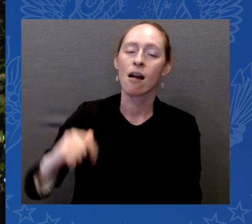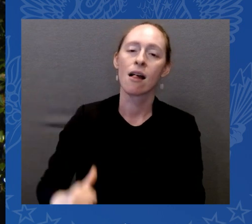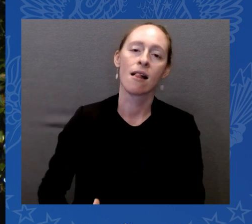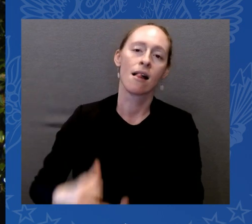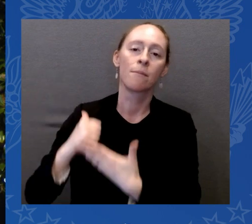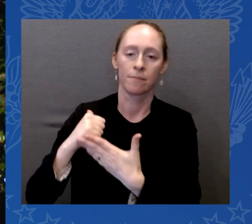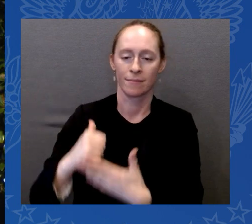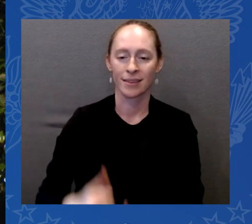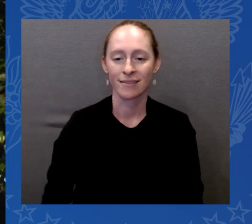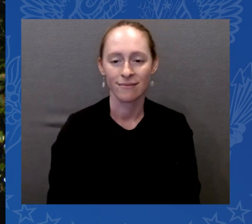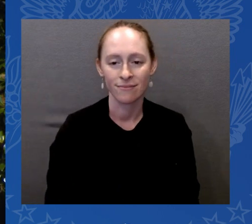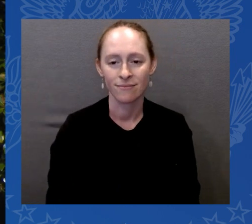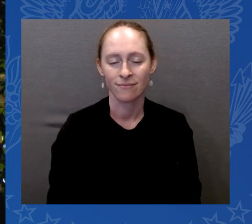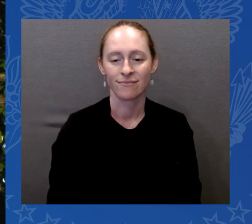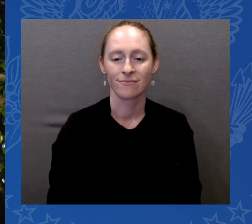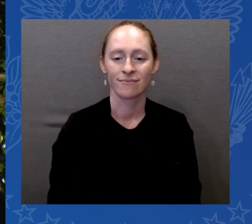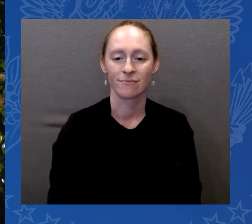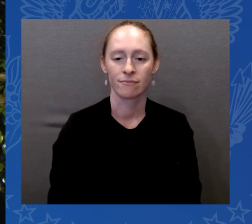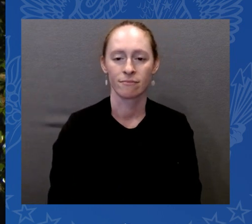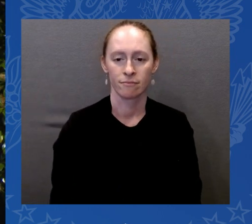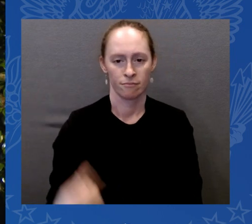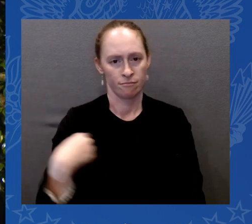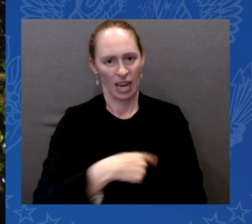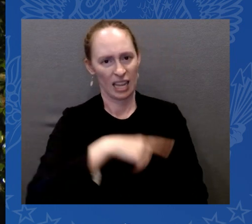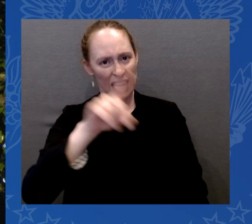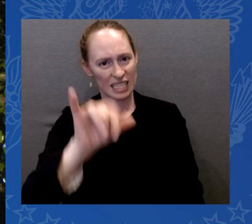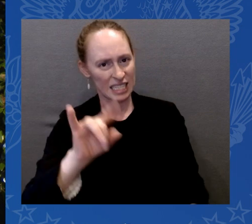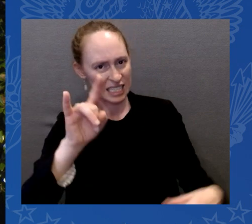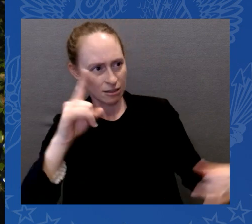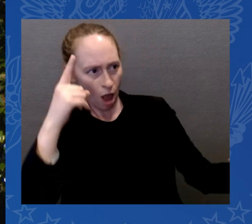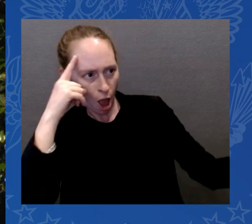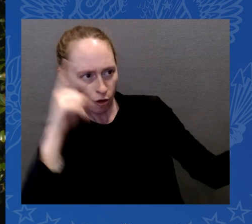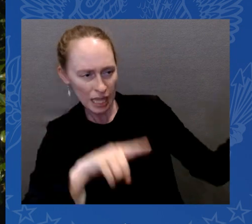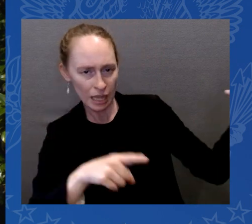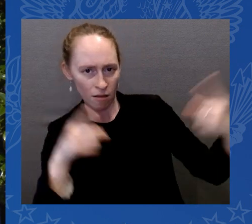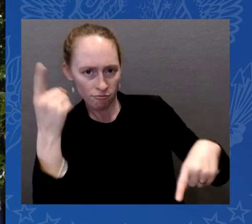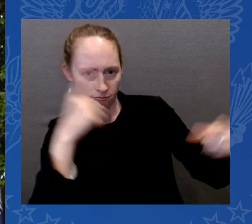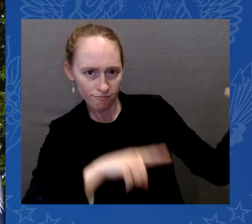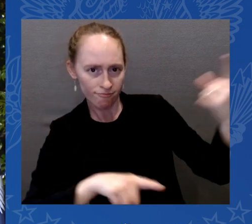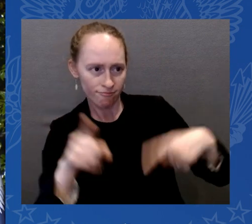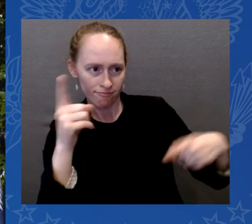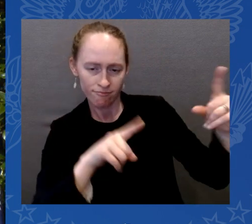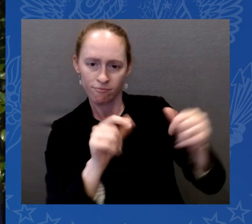in these nearly two years in my presidency than anyone thought was even remotely possible when I entered office.